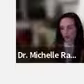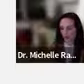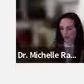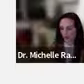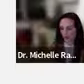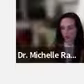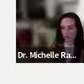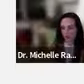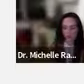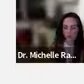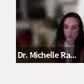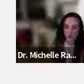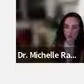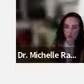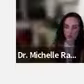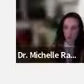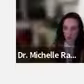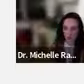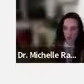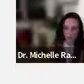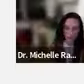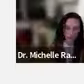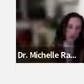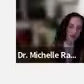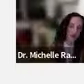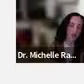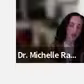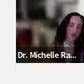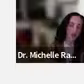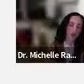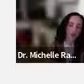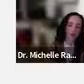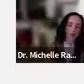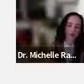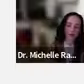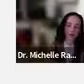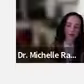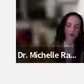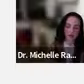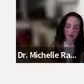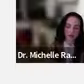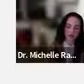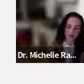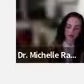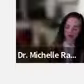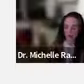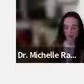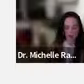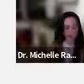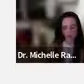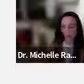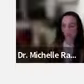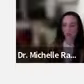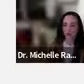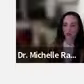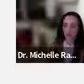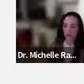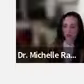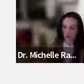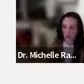, you try to, hopefully you try to, hopefully. every verybody in the houses vaccinated so you tried to do your part through that.